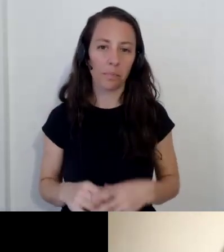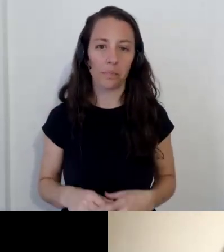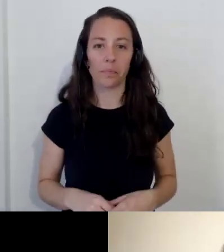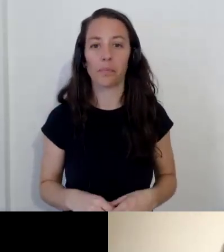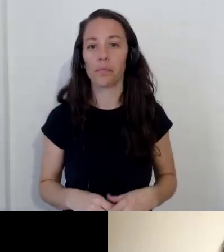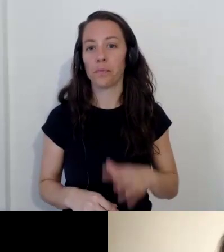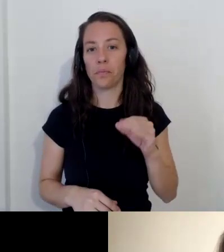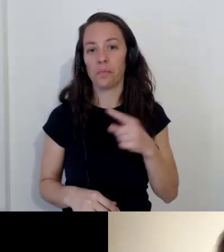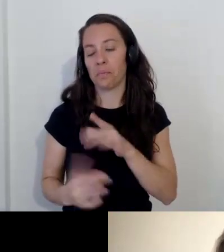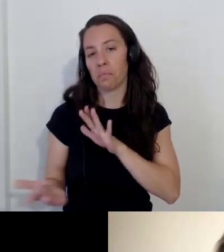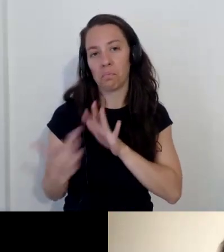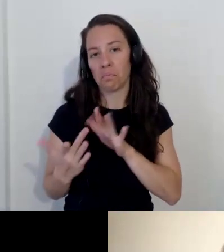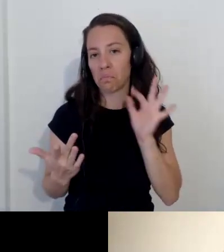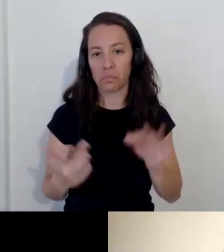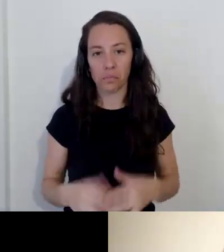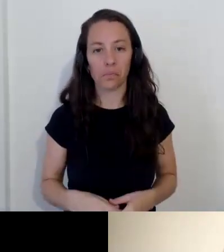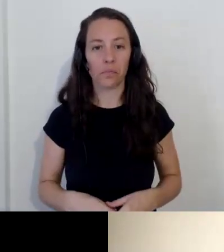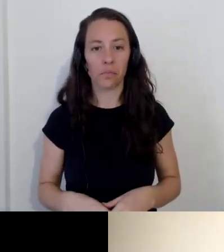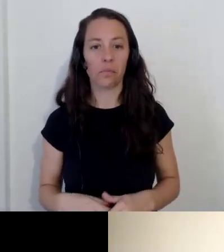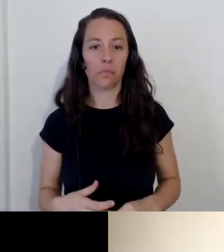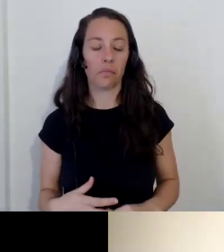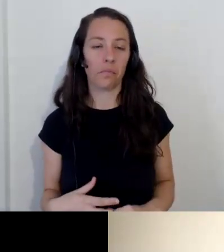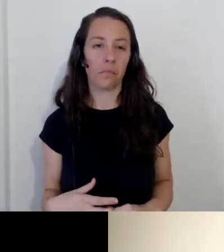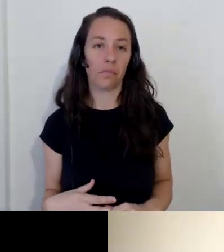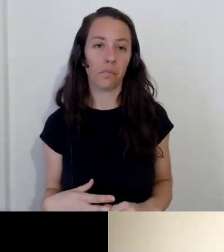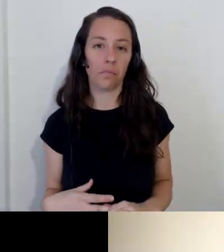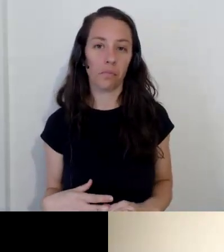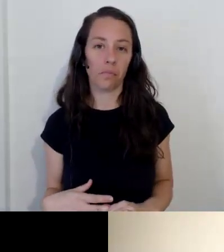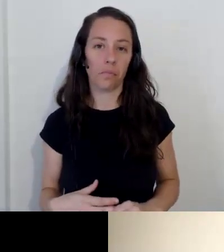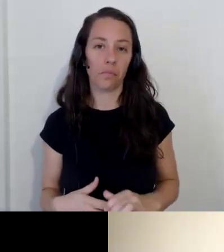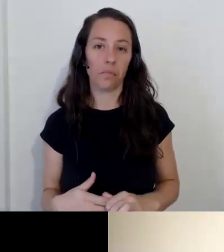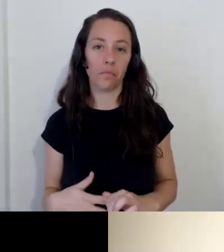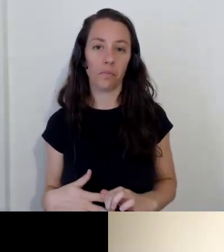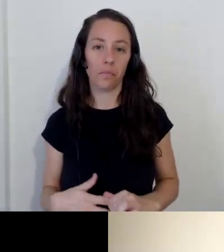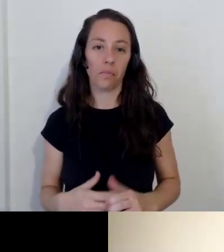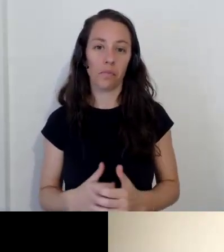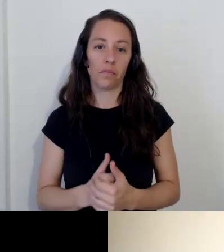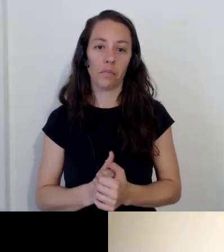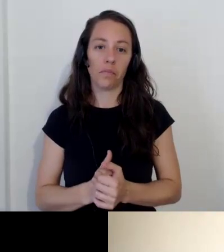Please do get in touch. We would love to chat. >> NIKKI POWIS: Okay. And then I think